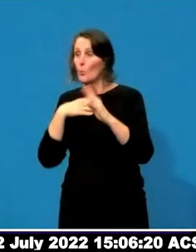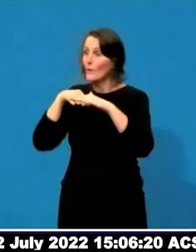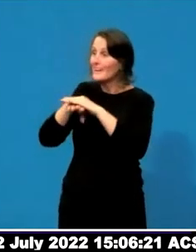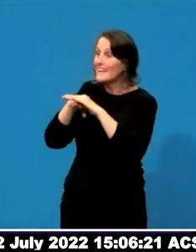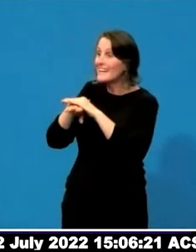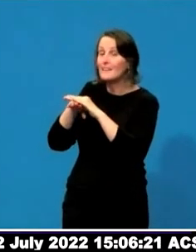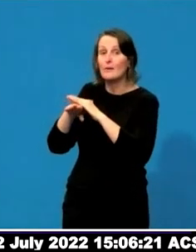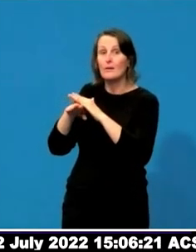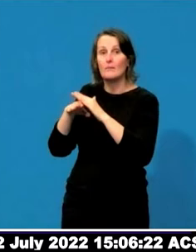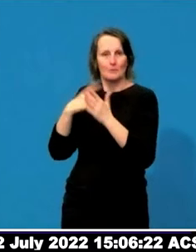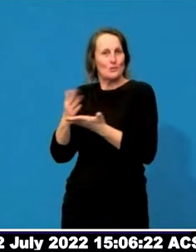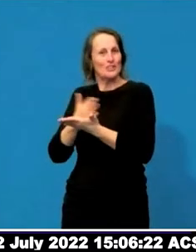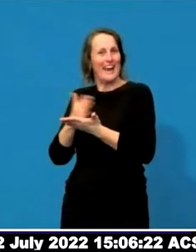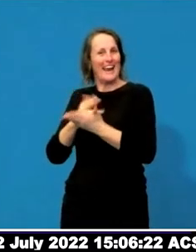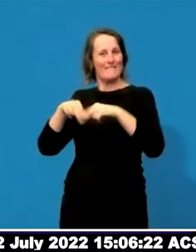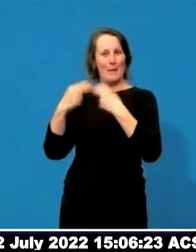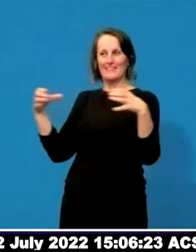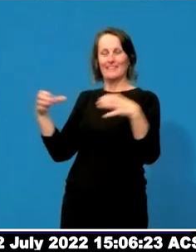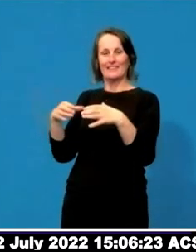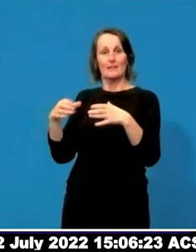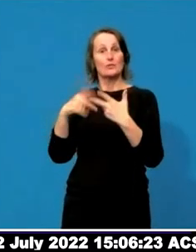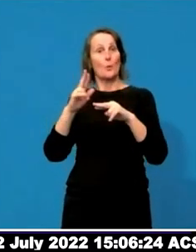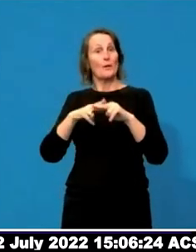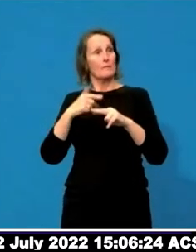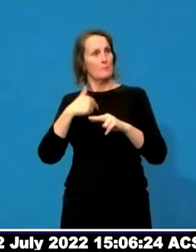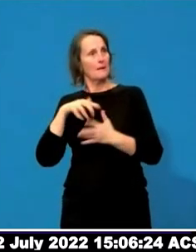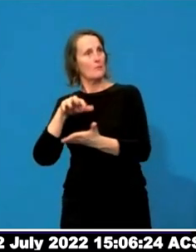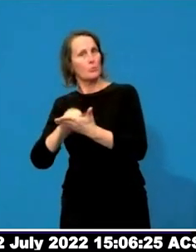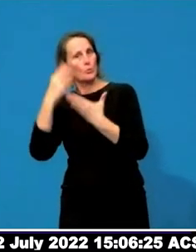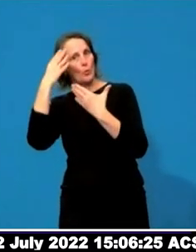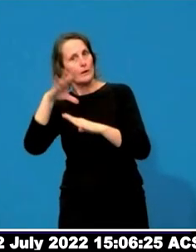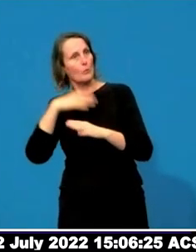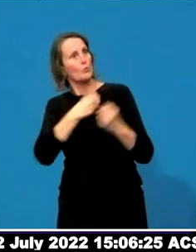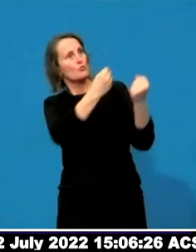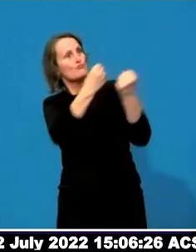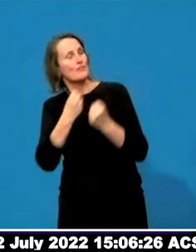So someone who wants to bring a family member in with them had a -